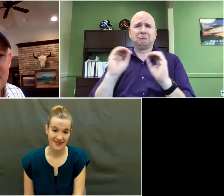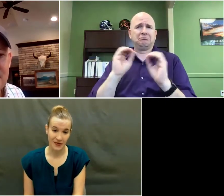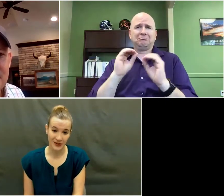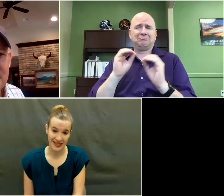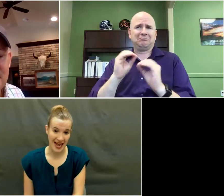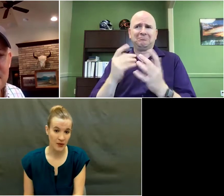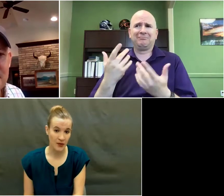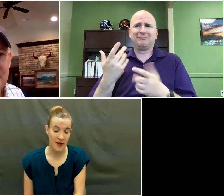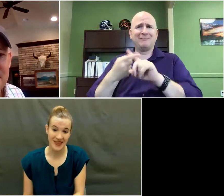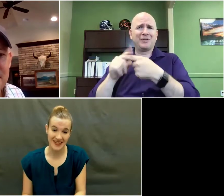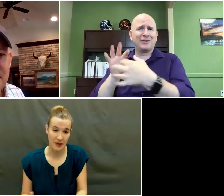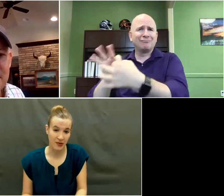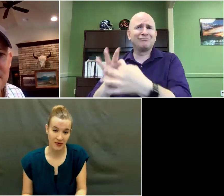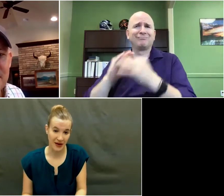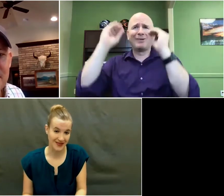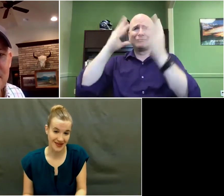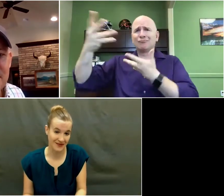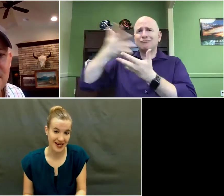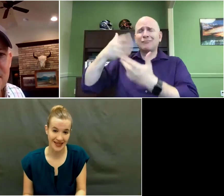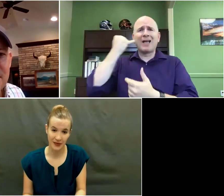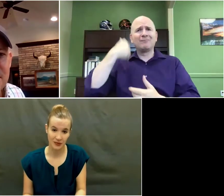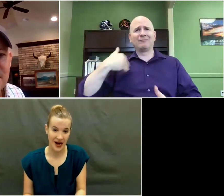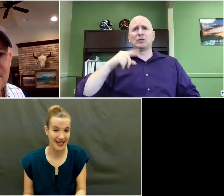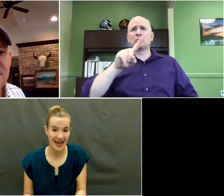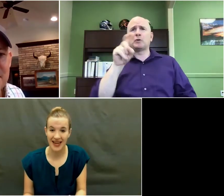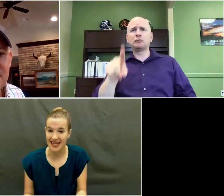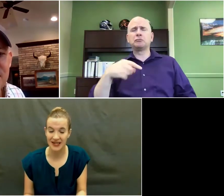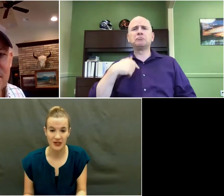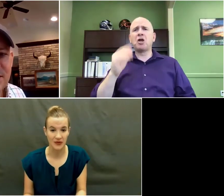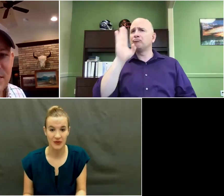fortunately I grew up in this bubble that was of sign language where I didn't have any issues with